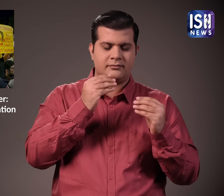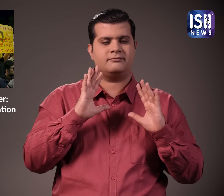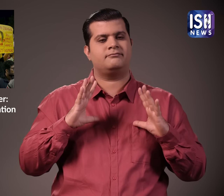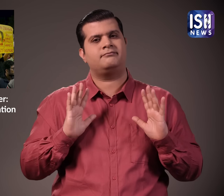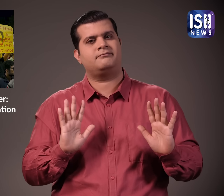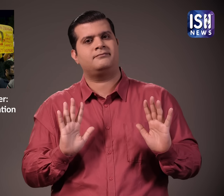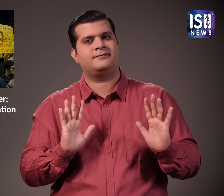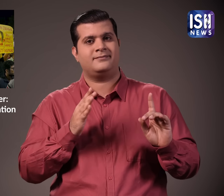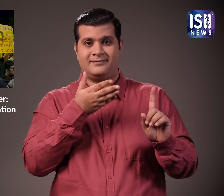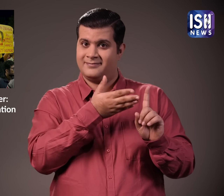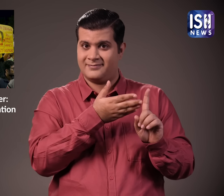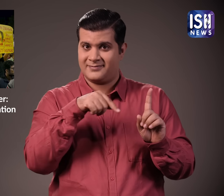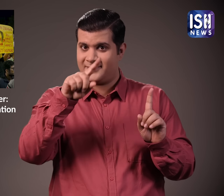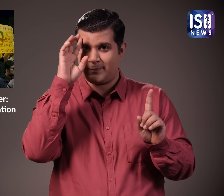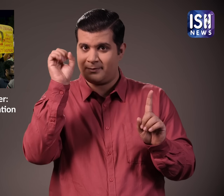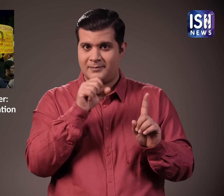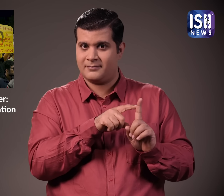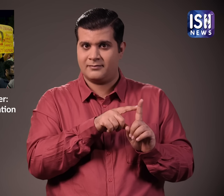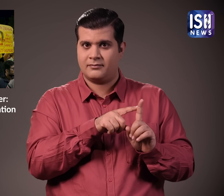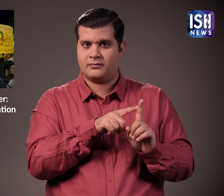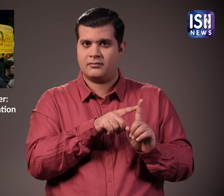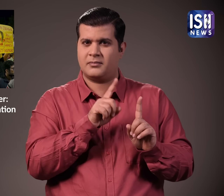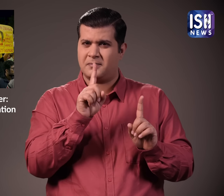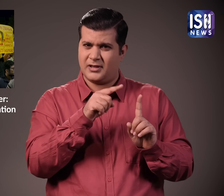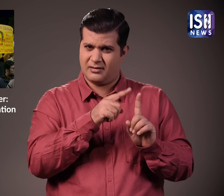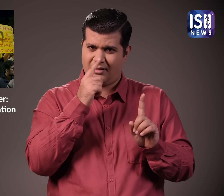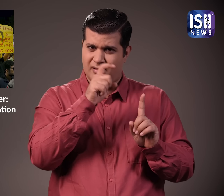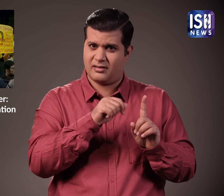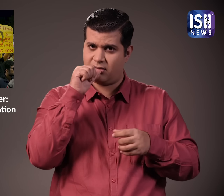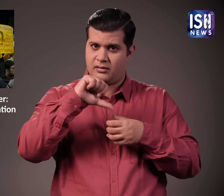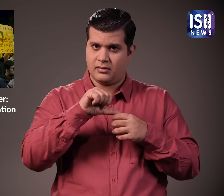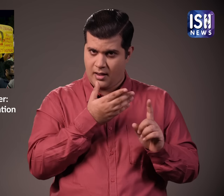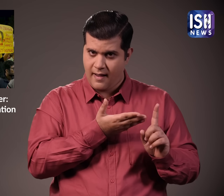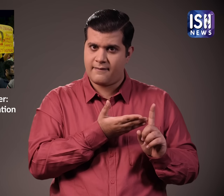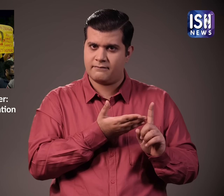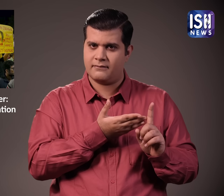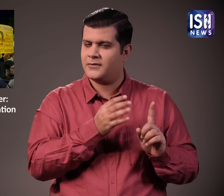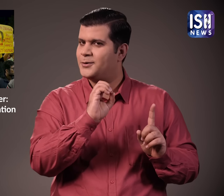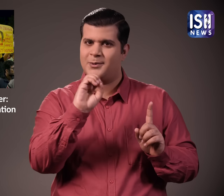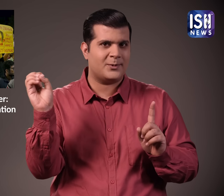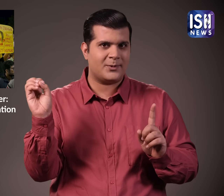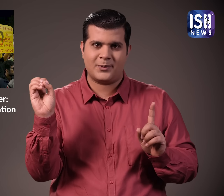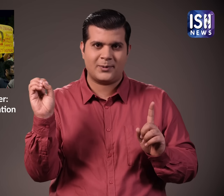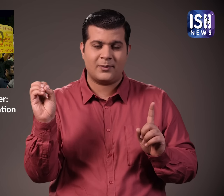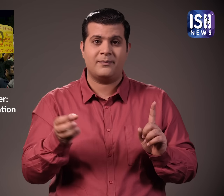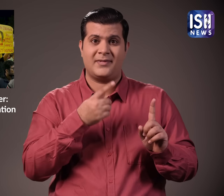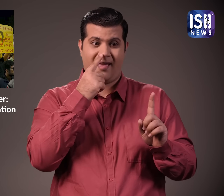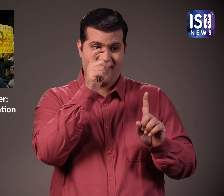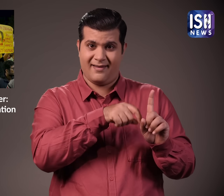She ate her dinner and rested. You remember this? Was this girl drinking? No.